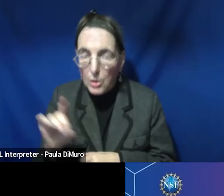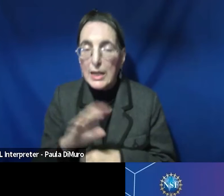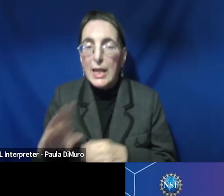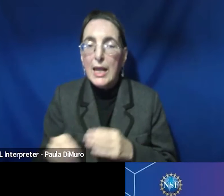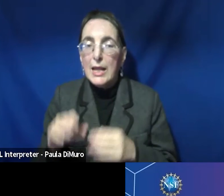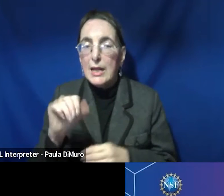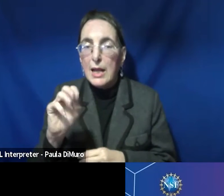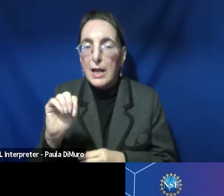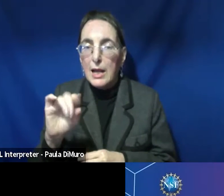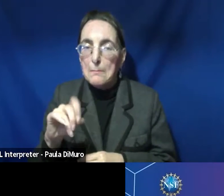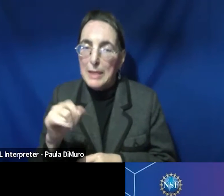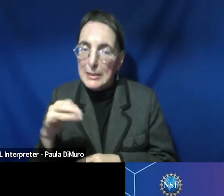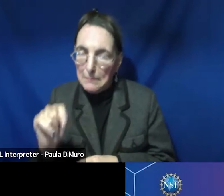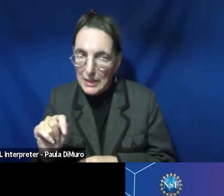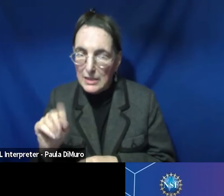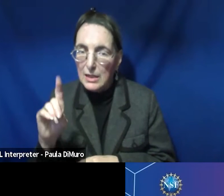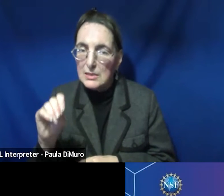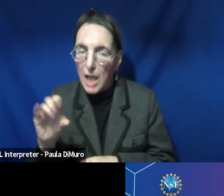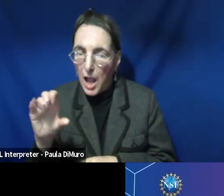in FastLane be moved to Research.gov?